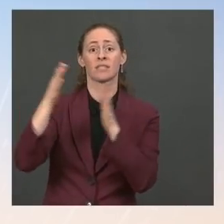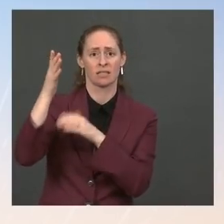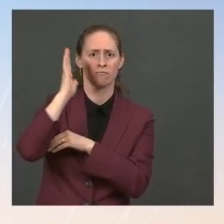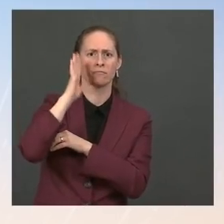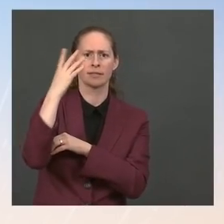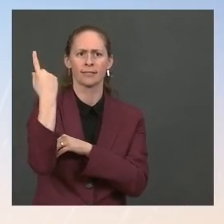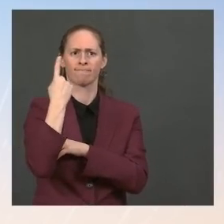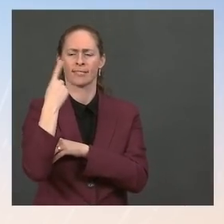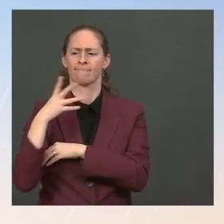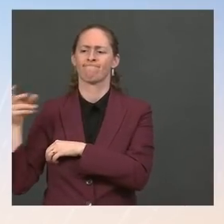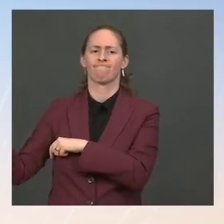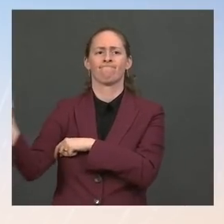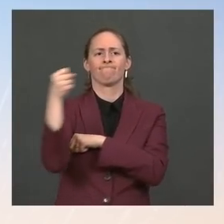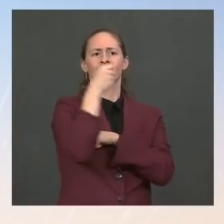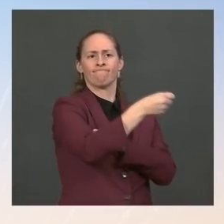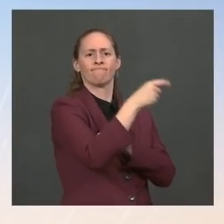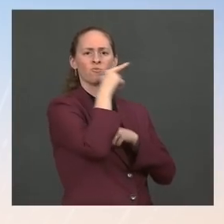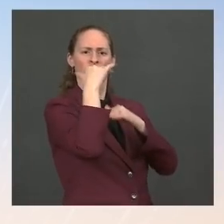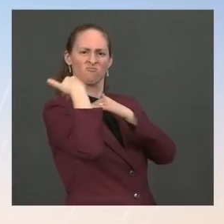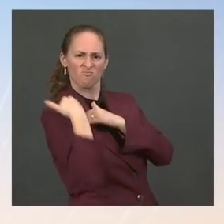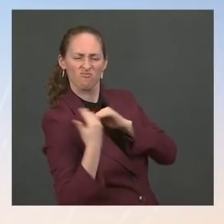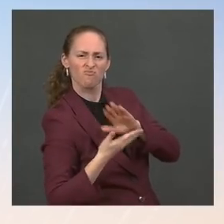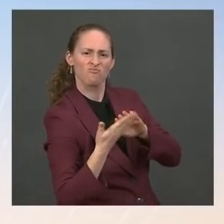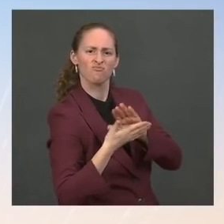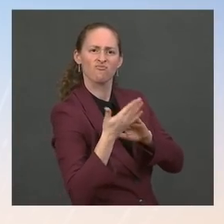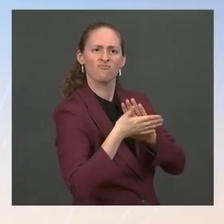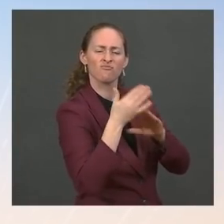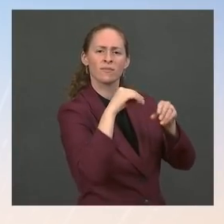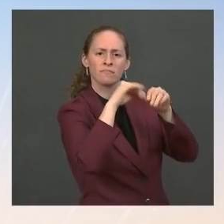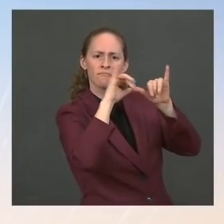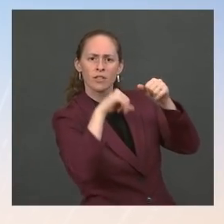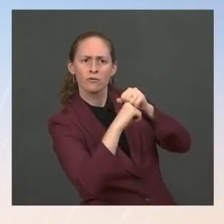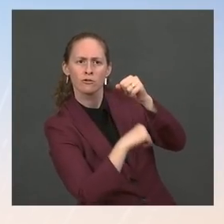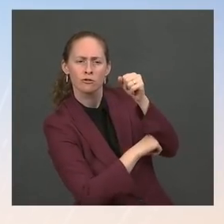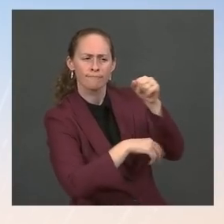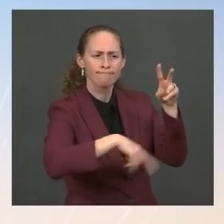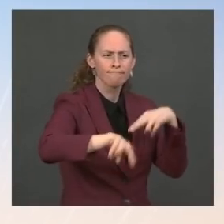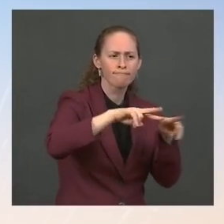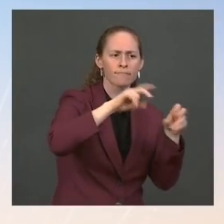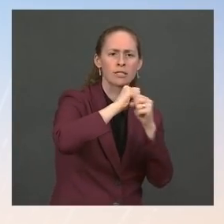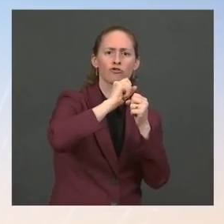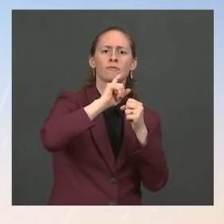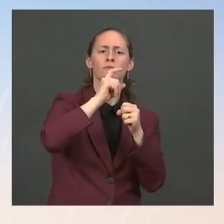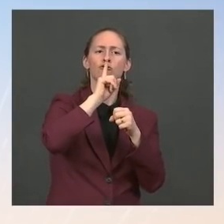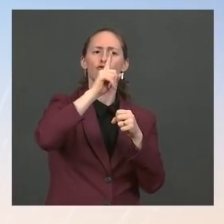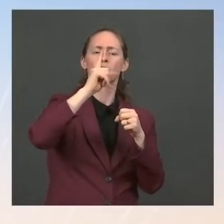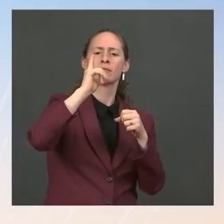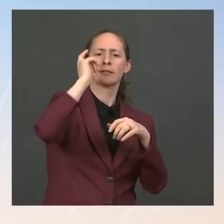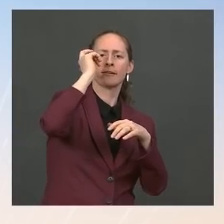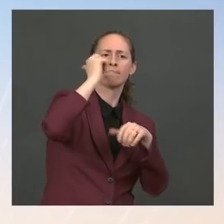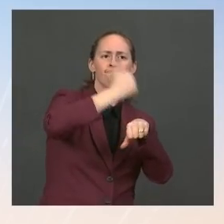and someone who could oversee the implementation of the bill. I don't have anything to preview yet on that personnel announcement.